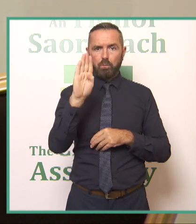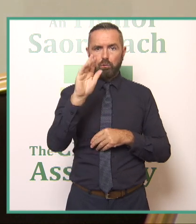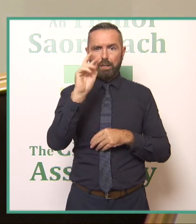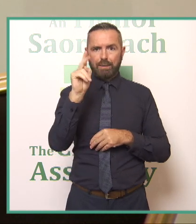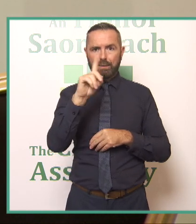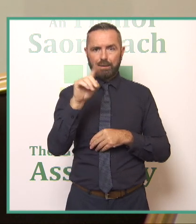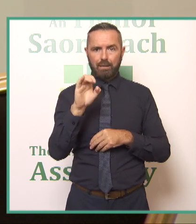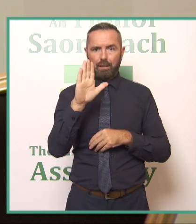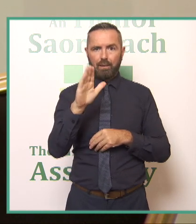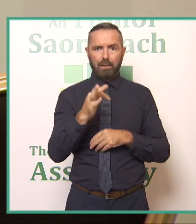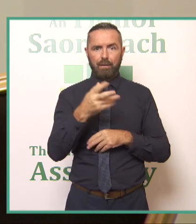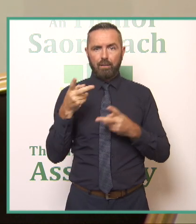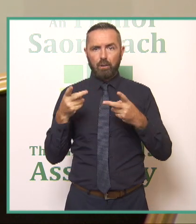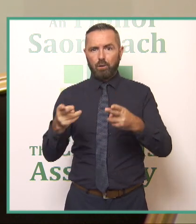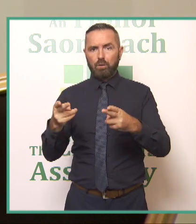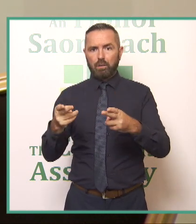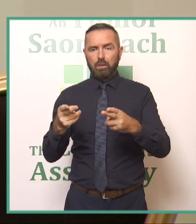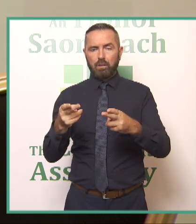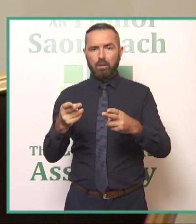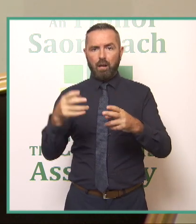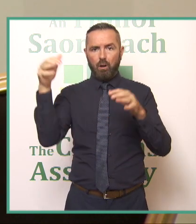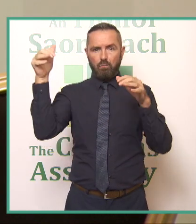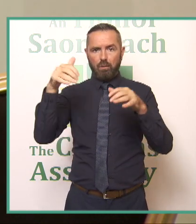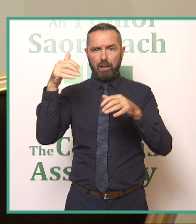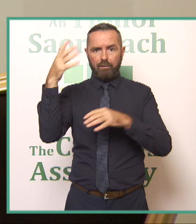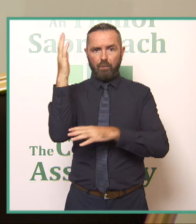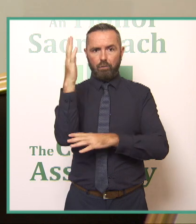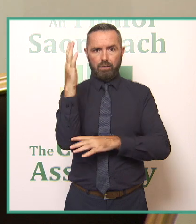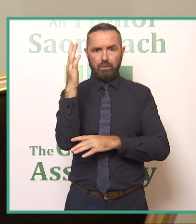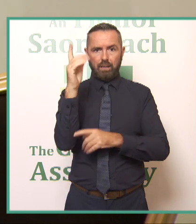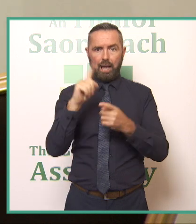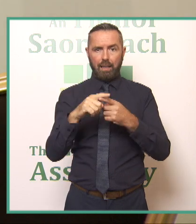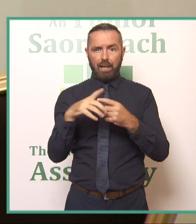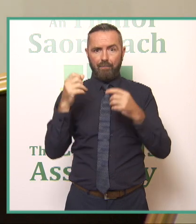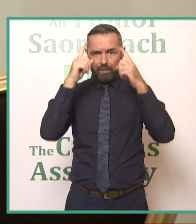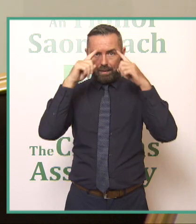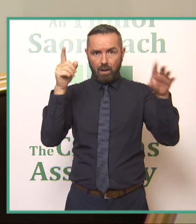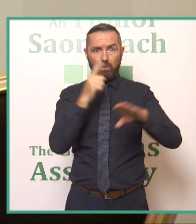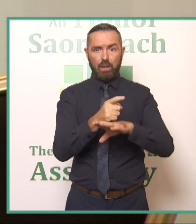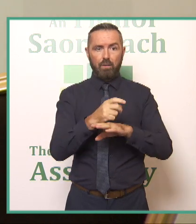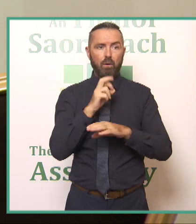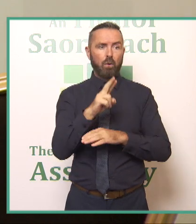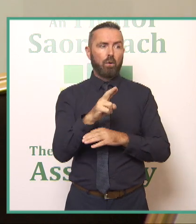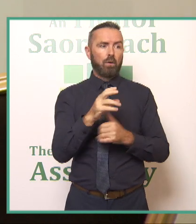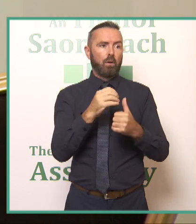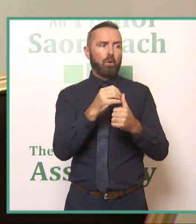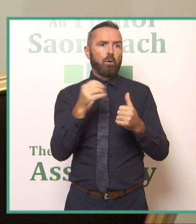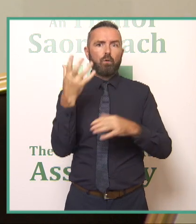was cut down and cows were stuck on the pasture that resulted or a eucalyptus Plantation of one